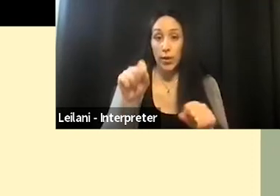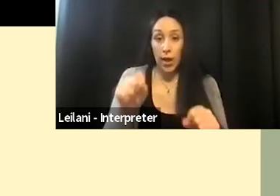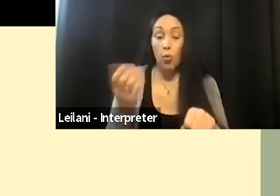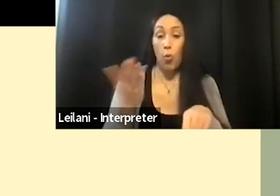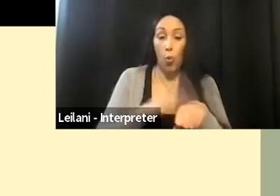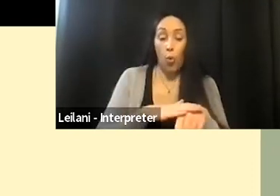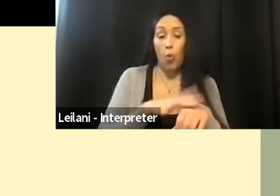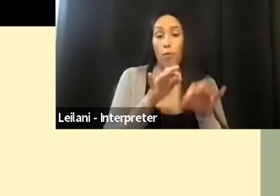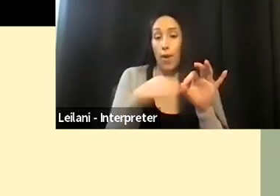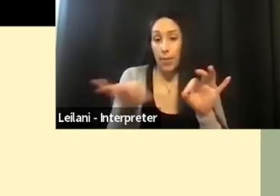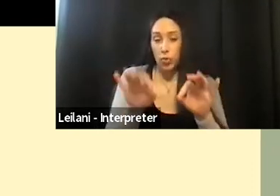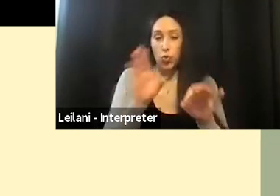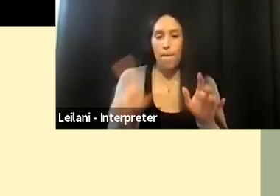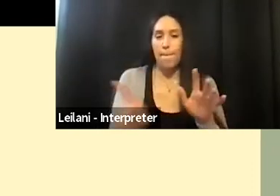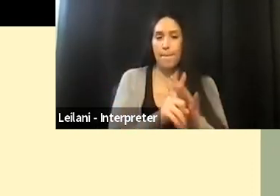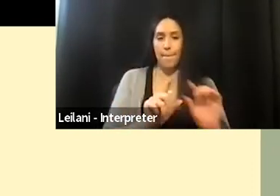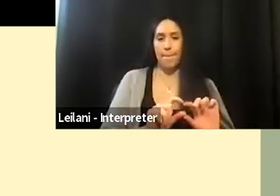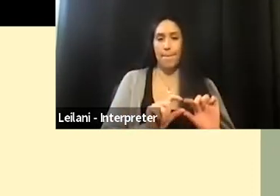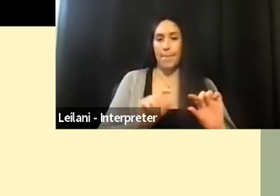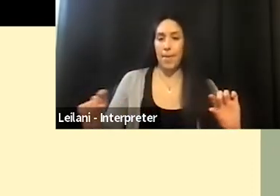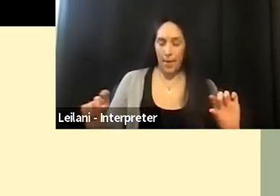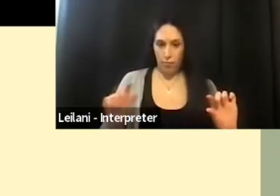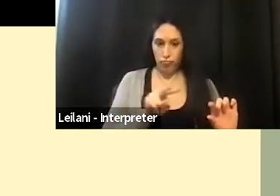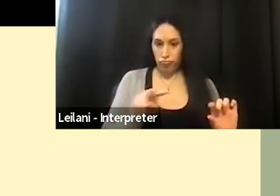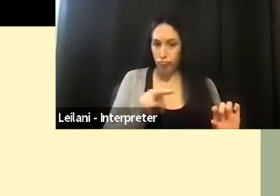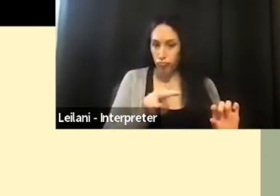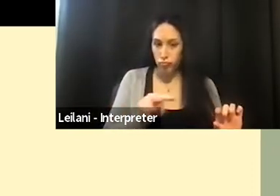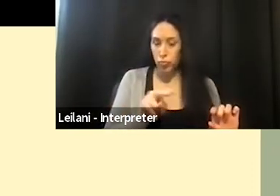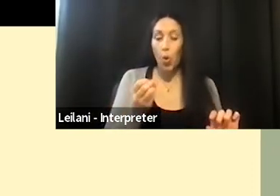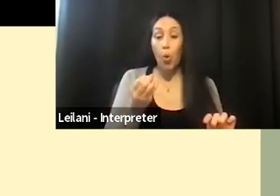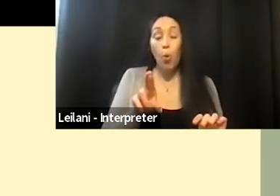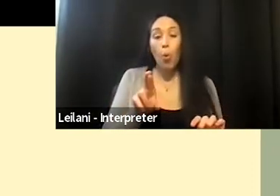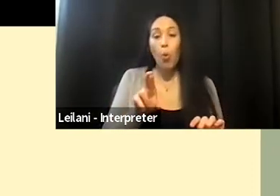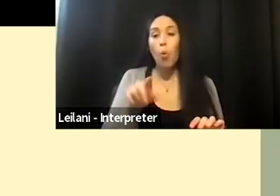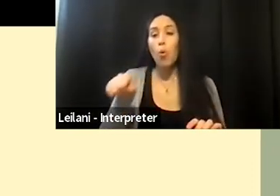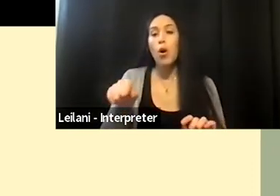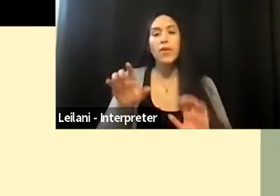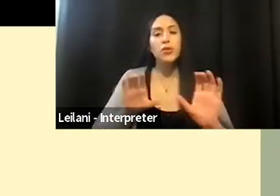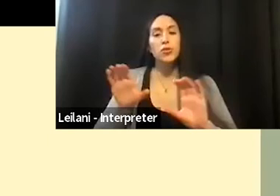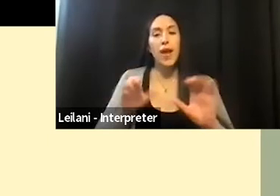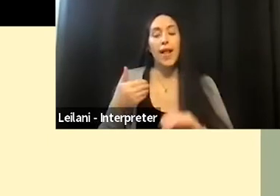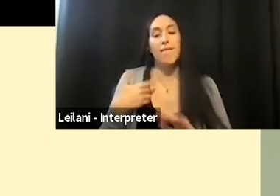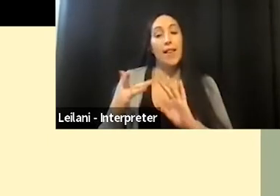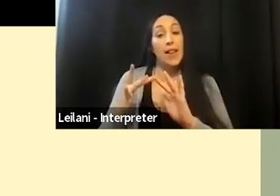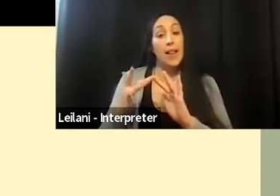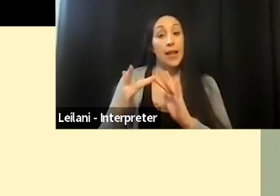and they'll appear on the bottom of your screen. Or we've put a link in the chat if you want the URL